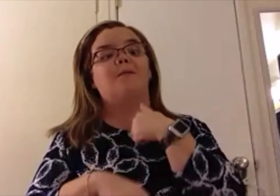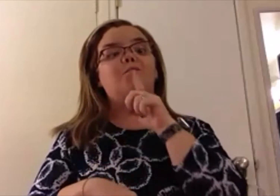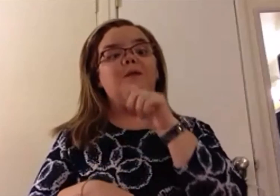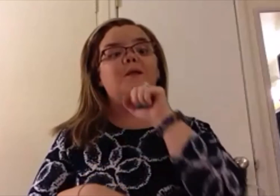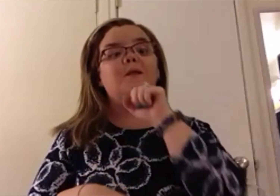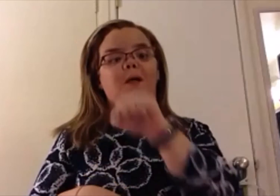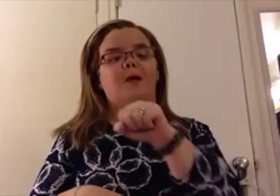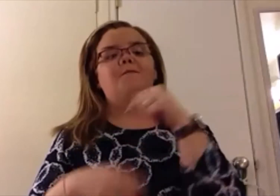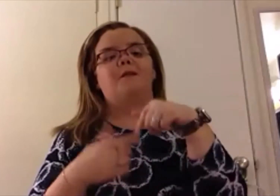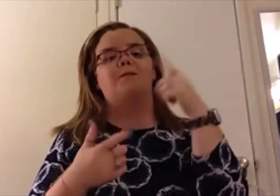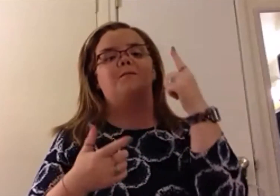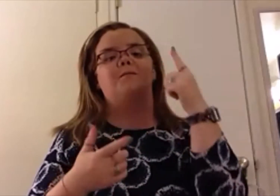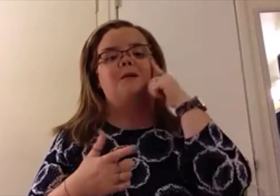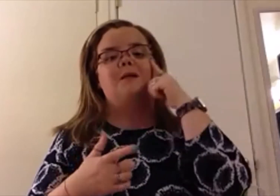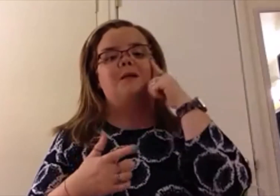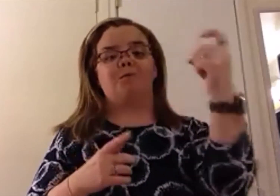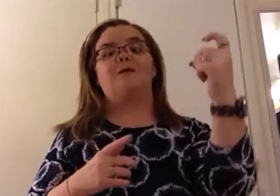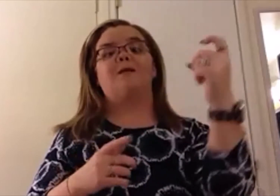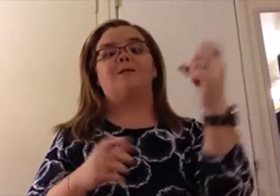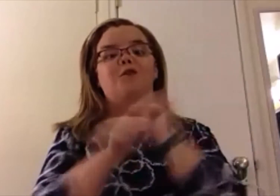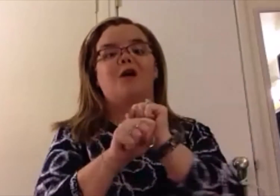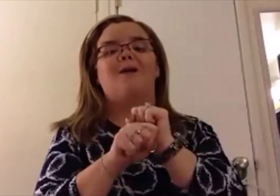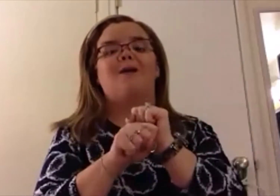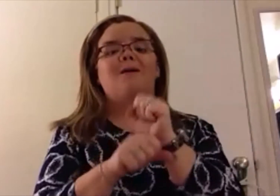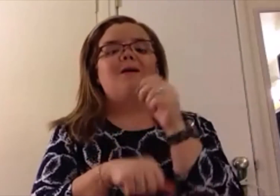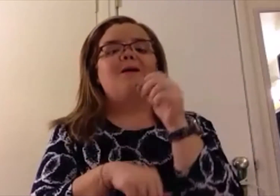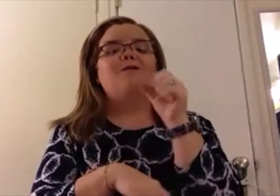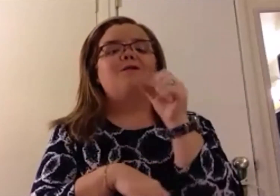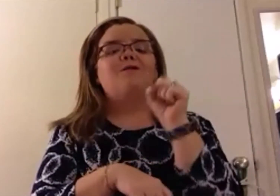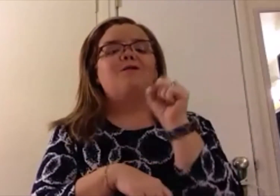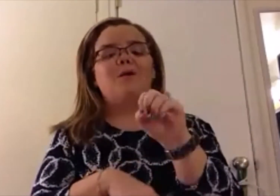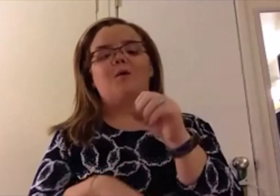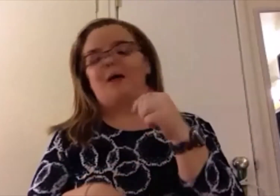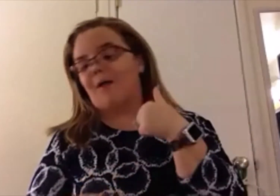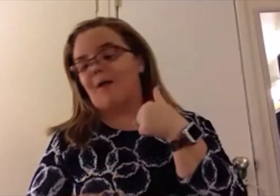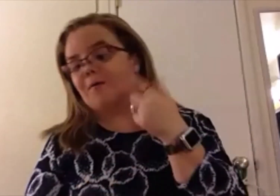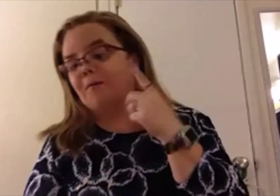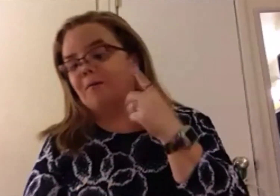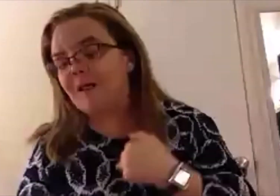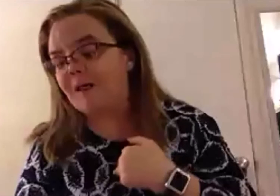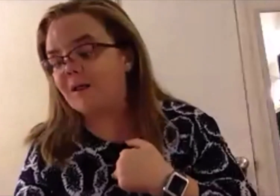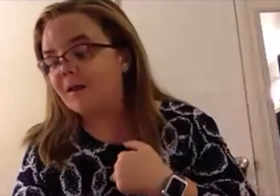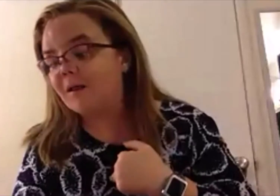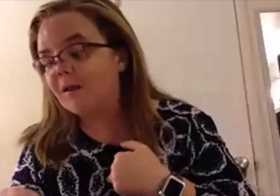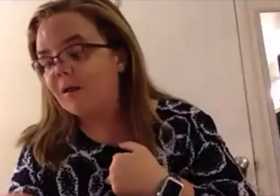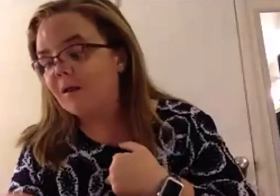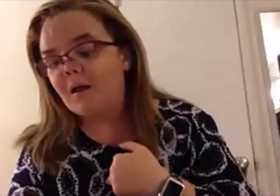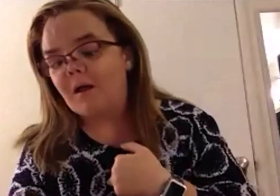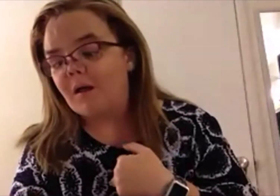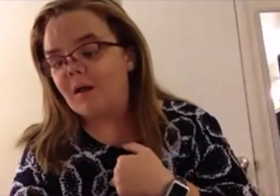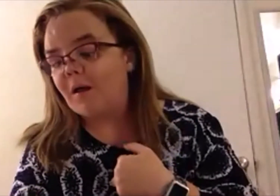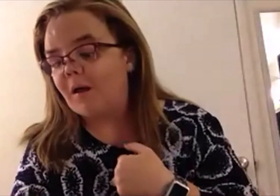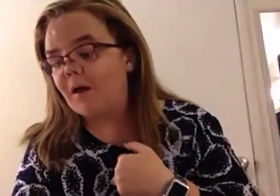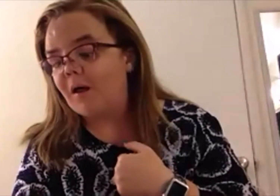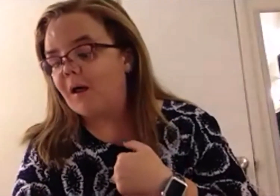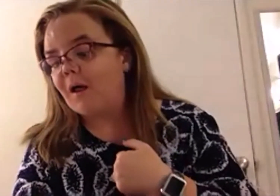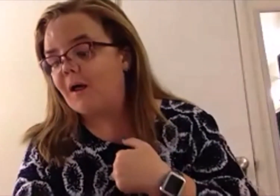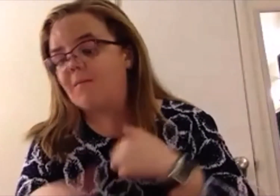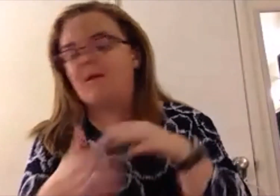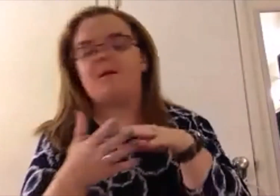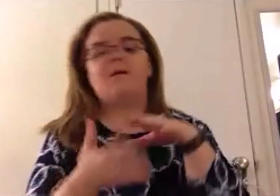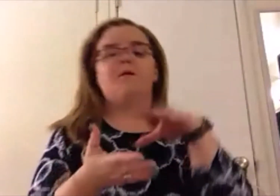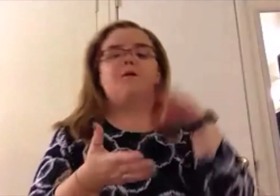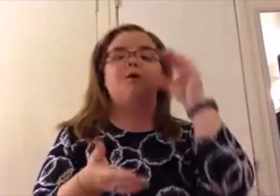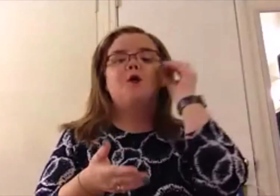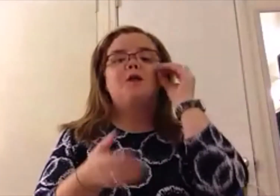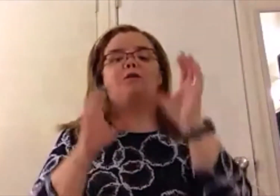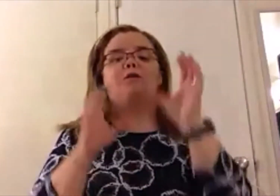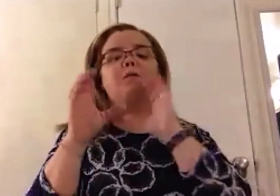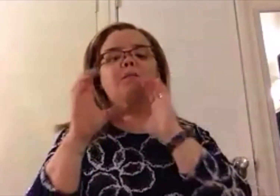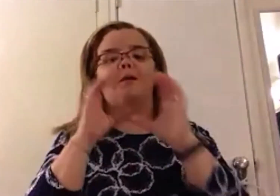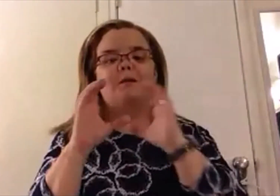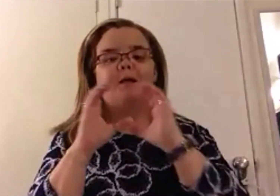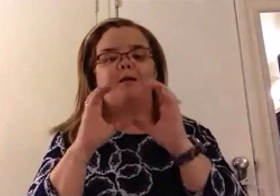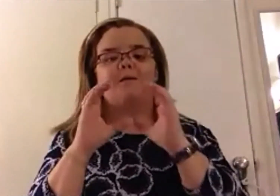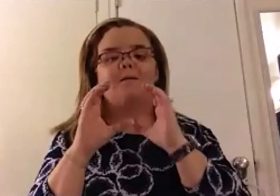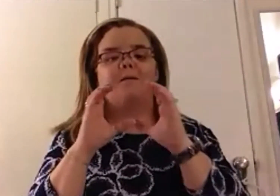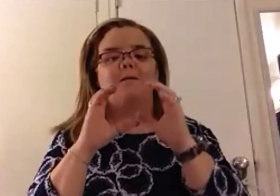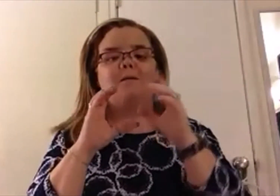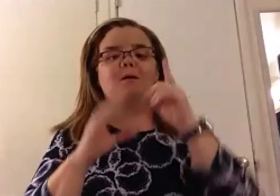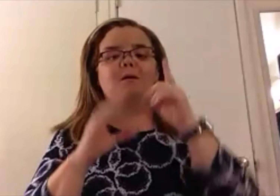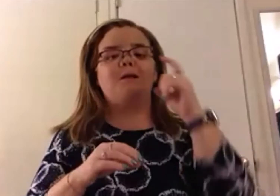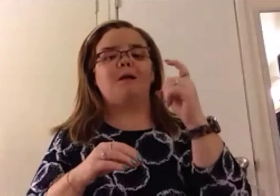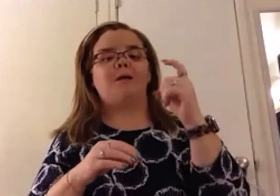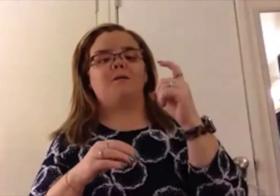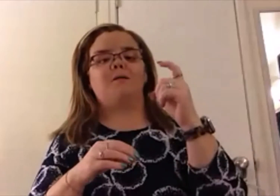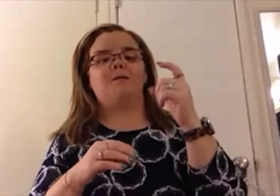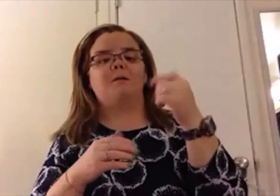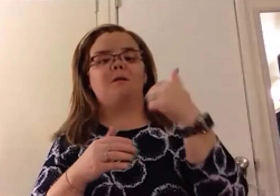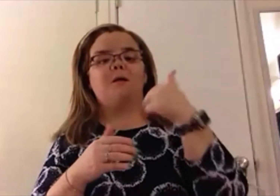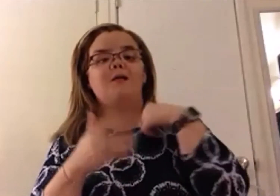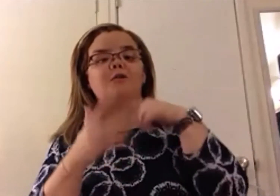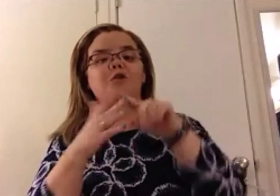love this was my like dream job so for me um is learning to communicate because i started